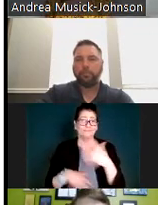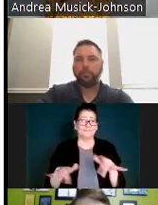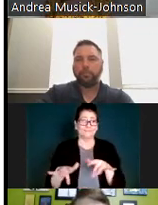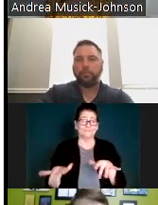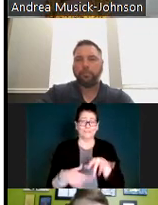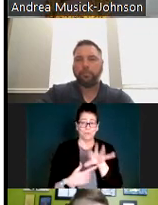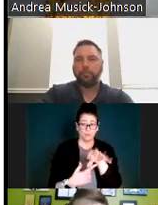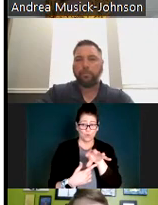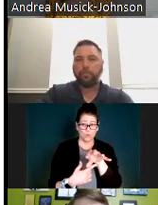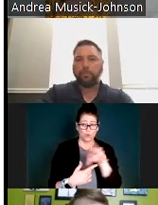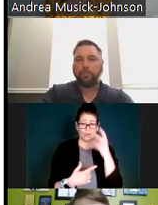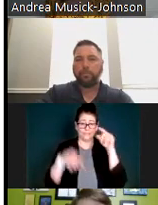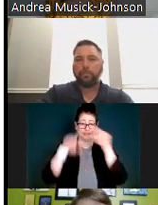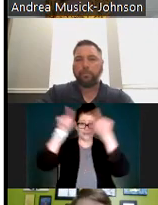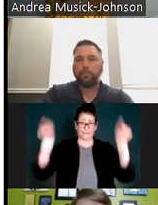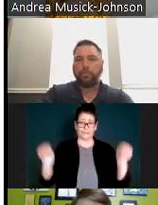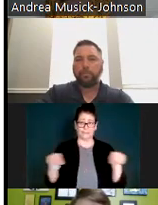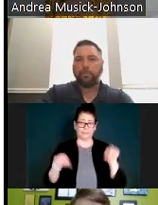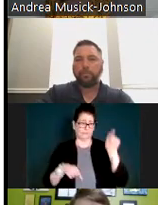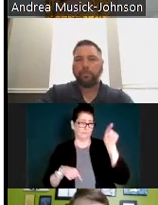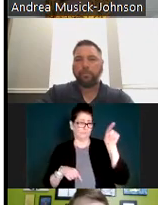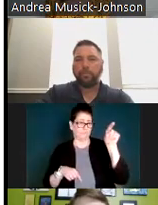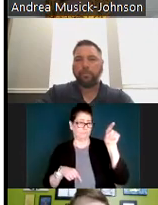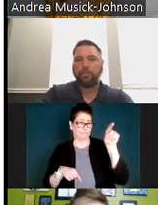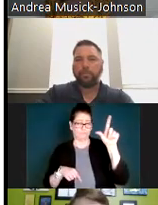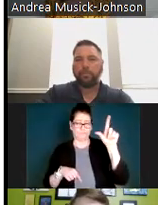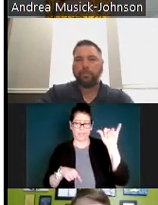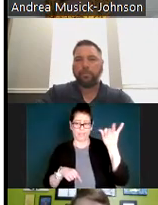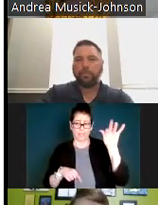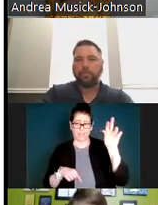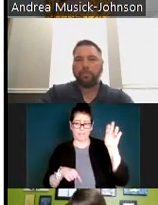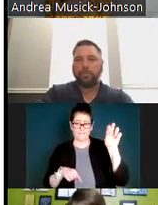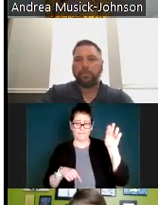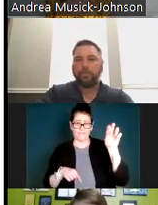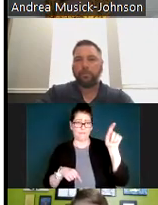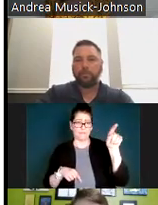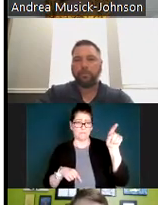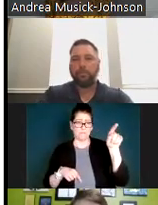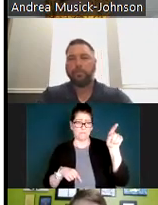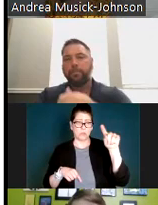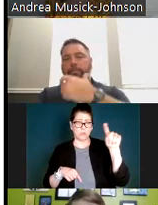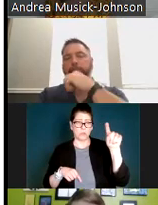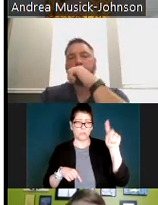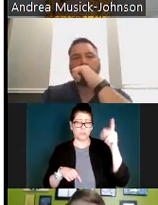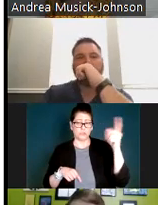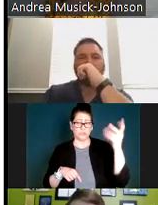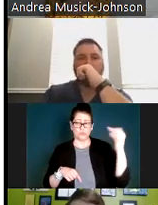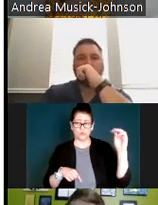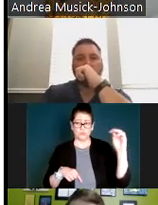hand corner live with Zoom with rev.com. We just want you to know that that is for supporting our captioning. So if you would like to know that that is for supporting our captioning.